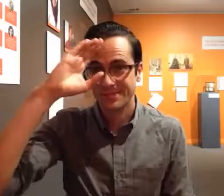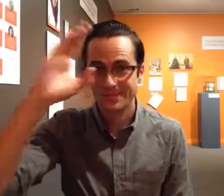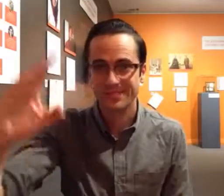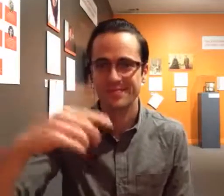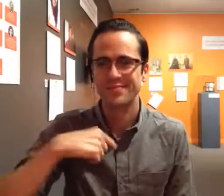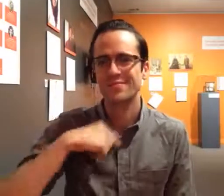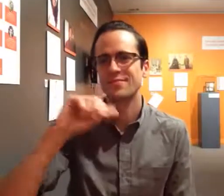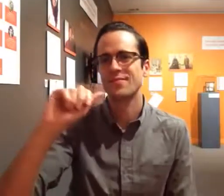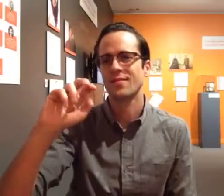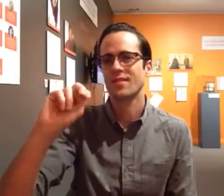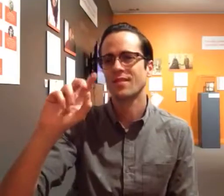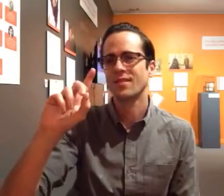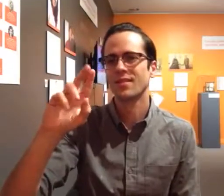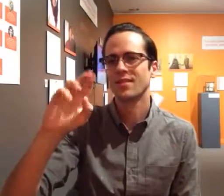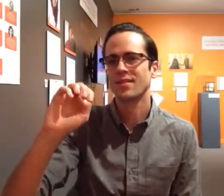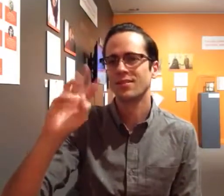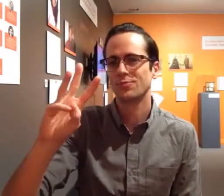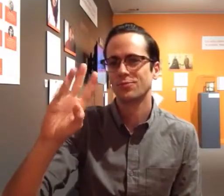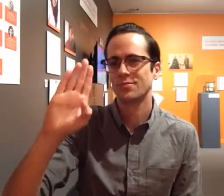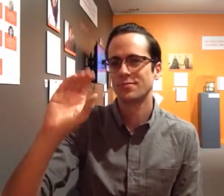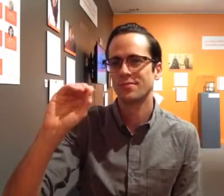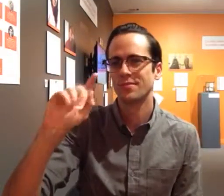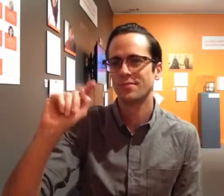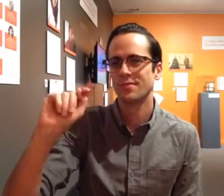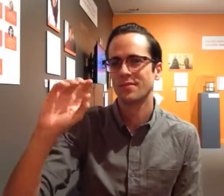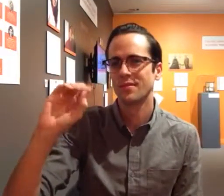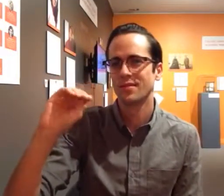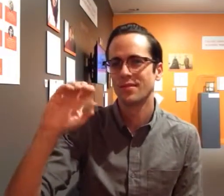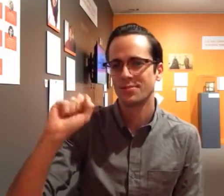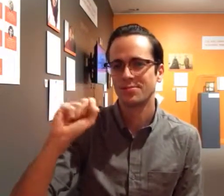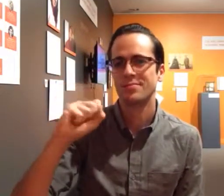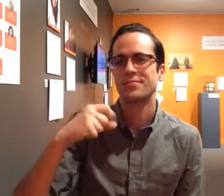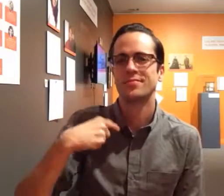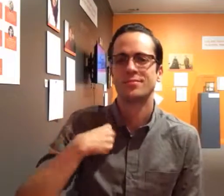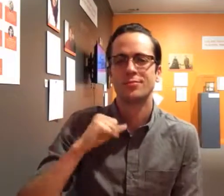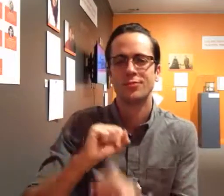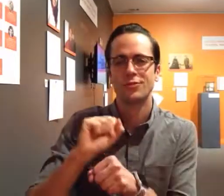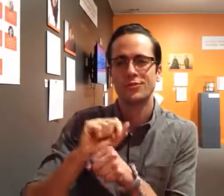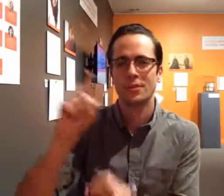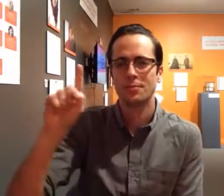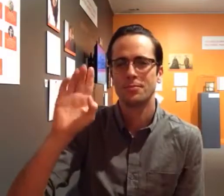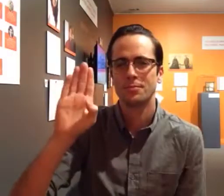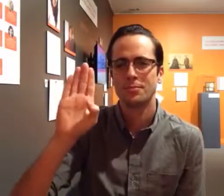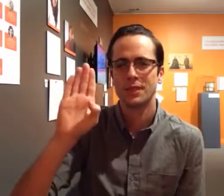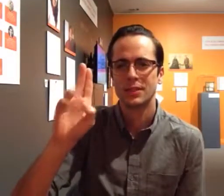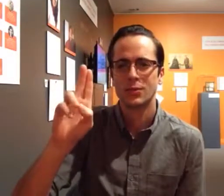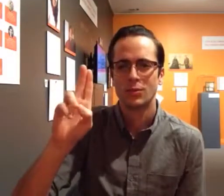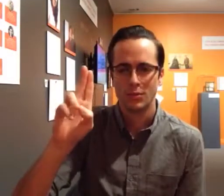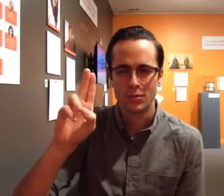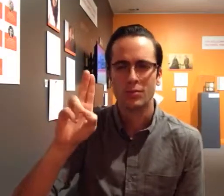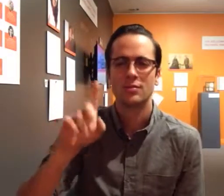Hello. I’m Andrew Bottoms. I work at Boston University